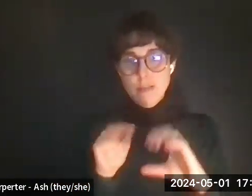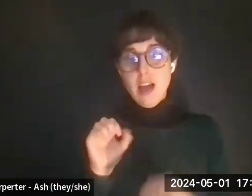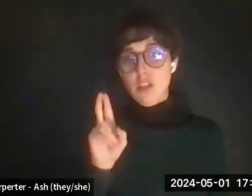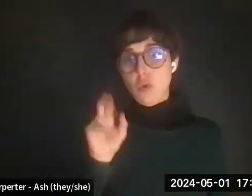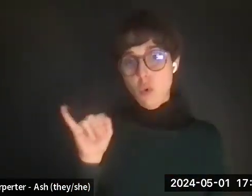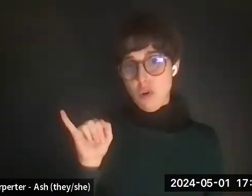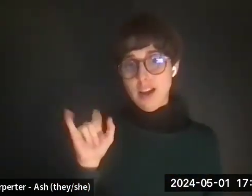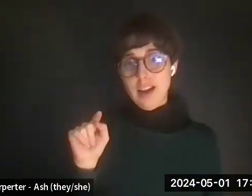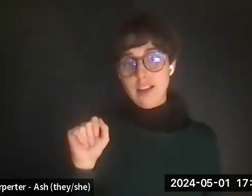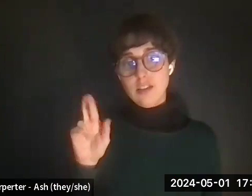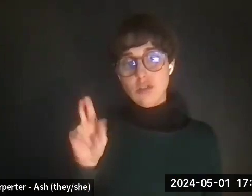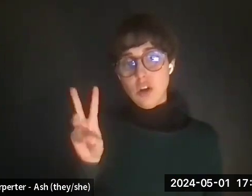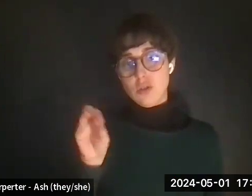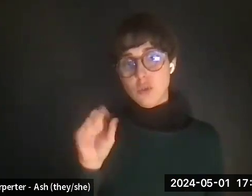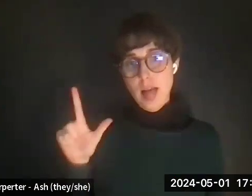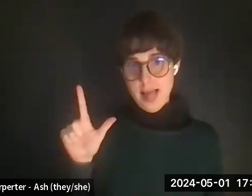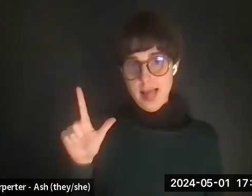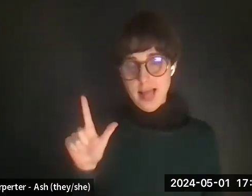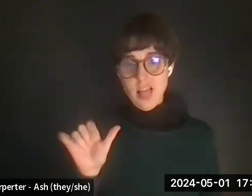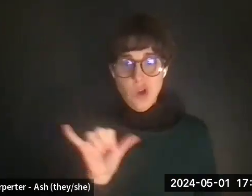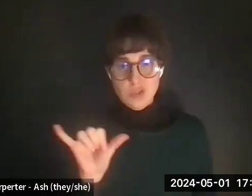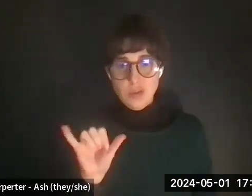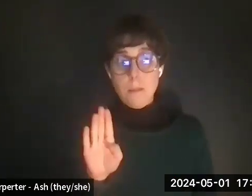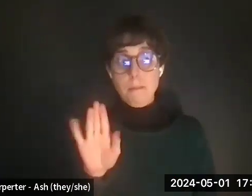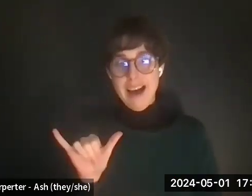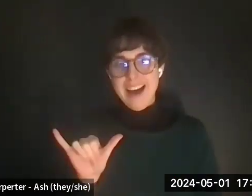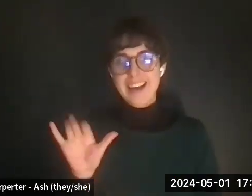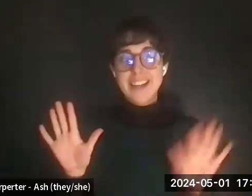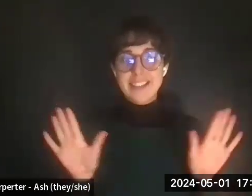And with that we're gonna shift our meeting and invite public comment.